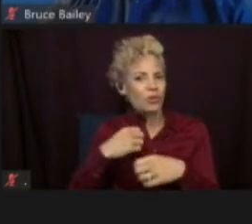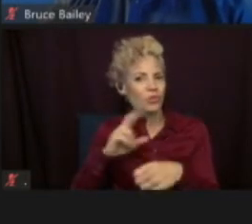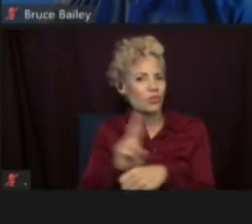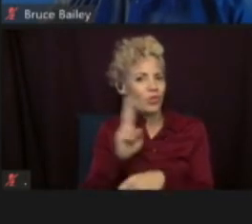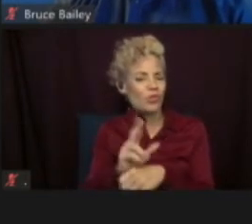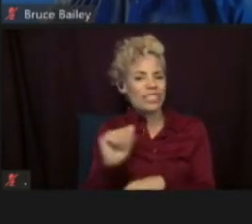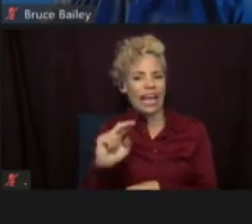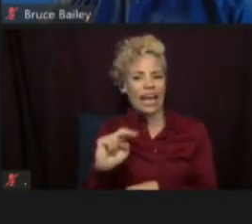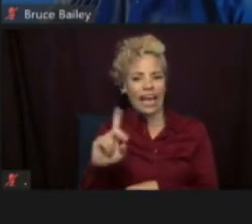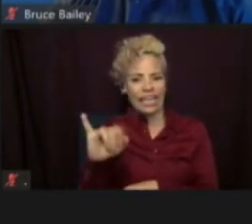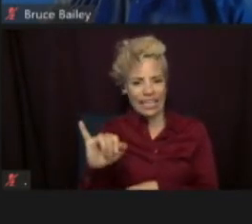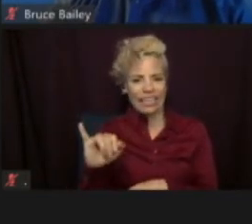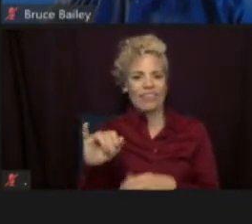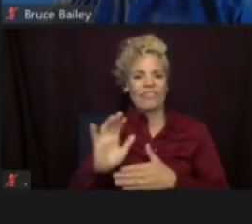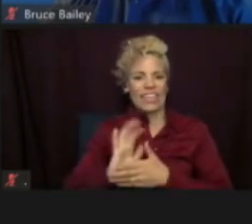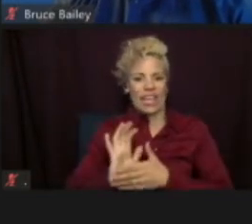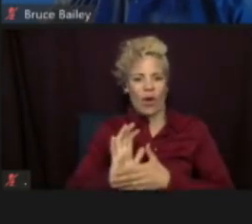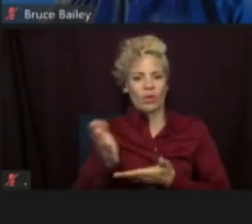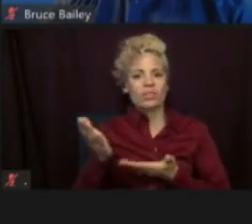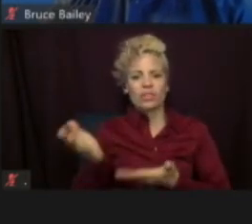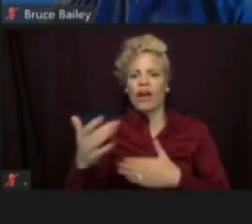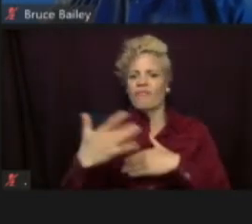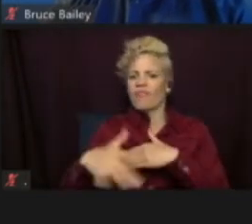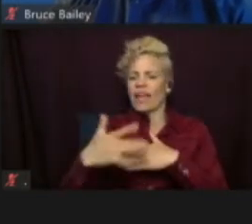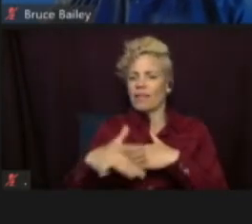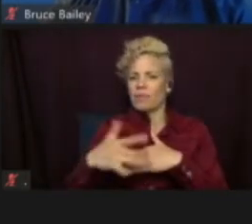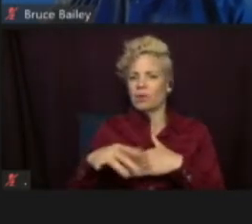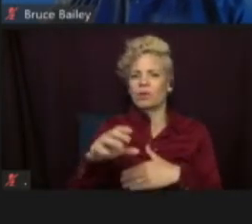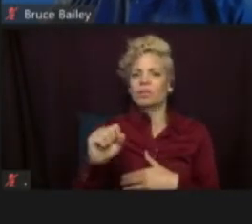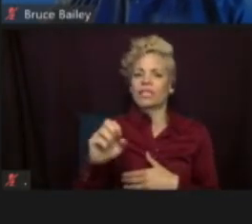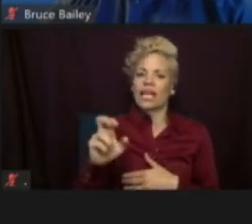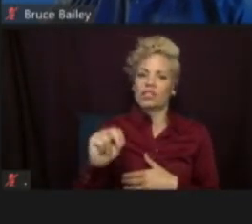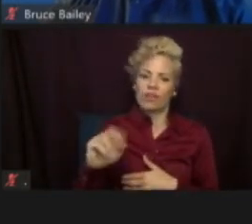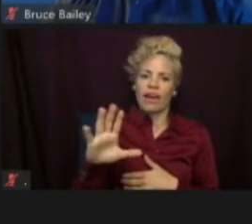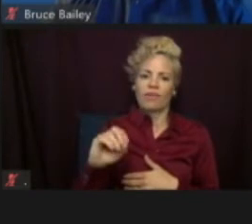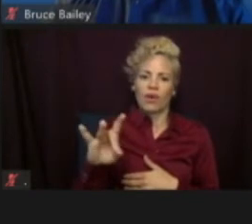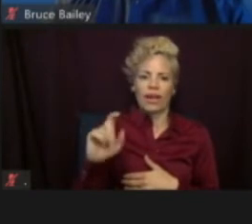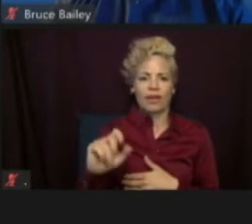on Section 508.gov/test/web-software/andi-training-videos.